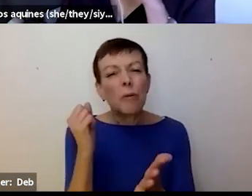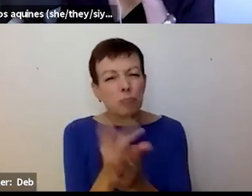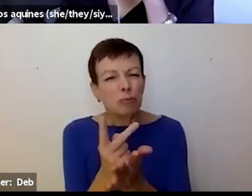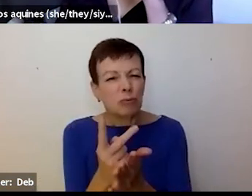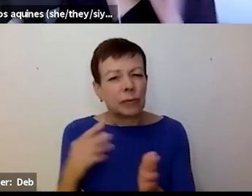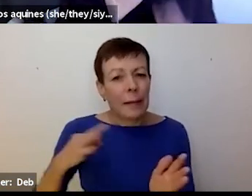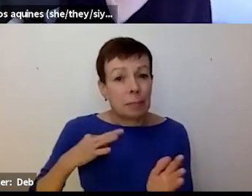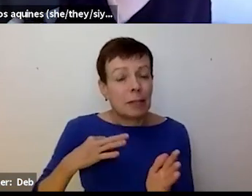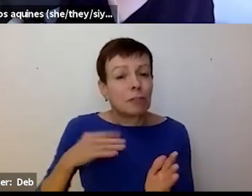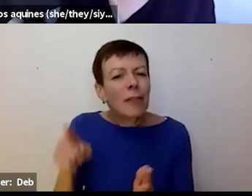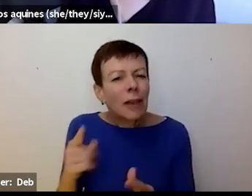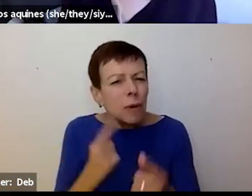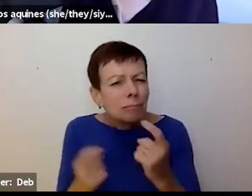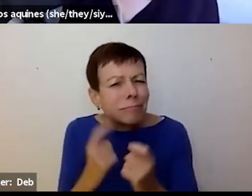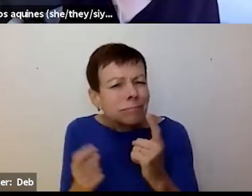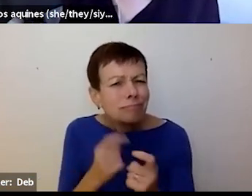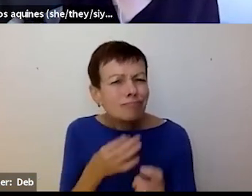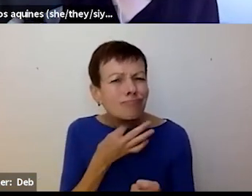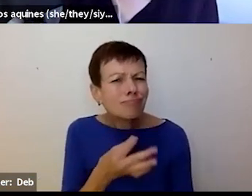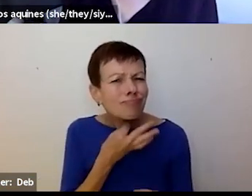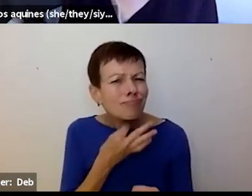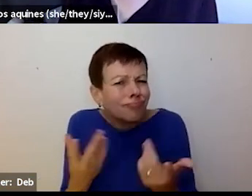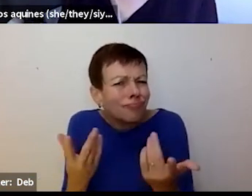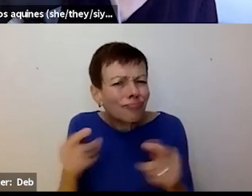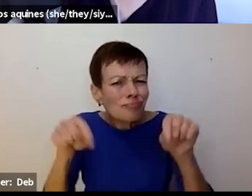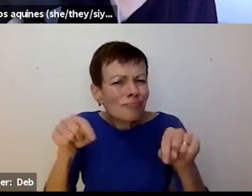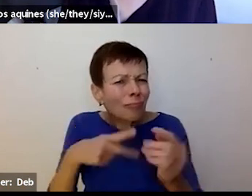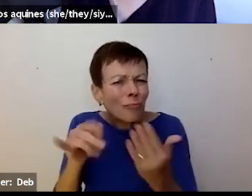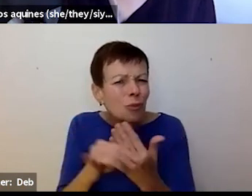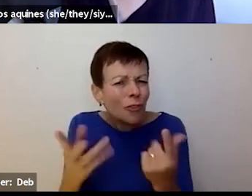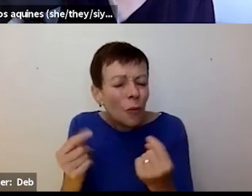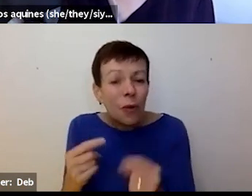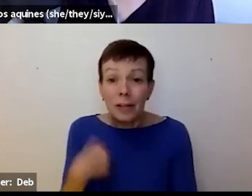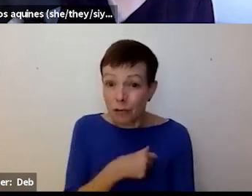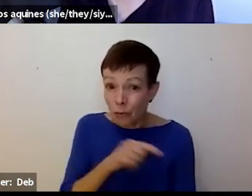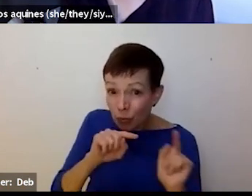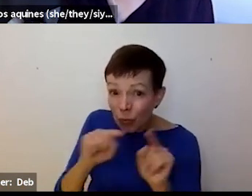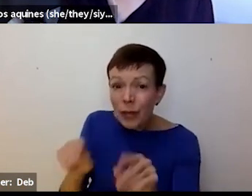have more chance to talk about what this project is. It's not just an. We keep on saying project,